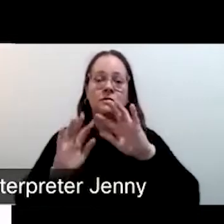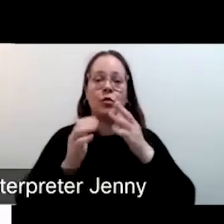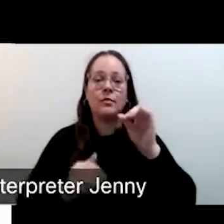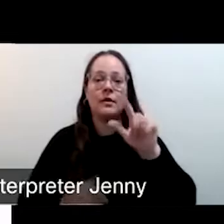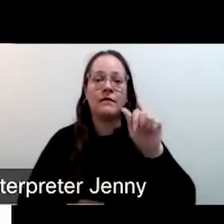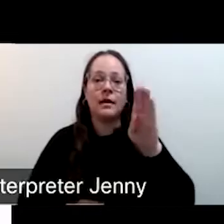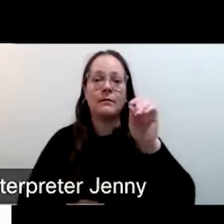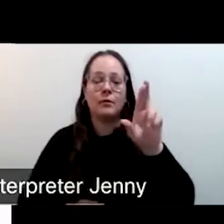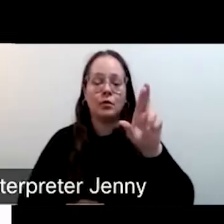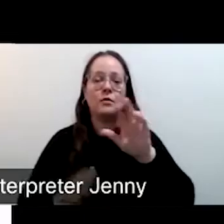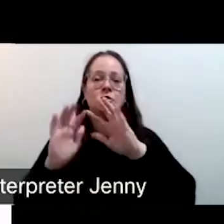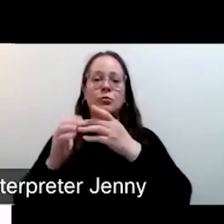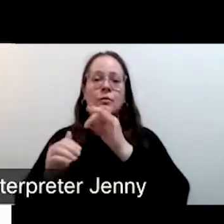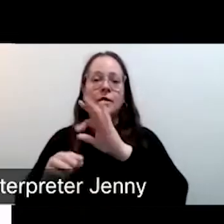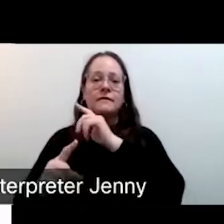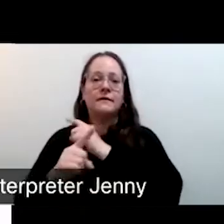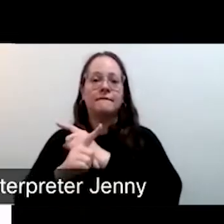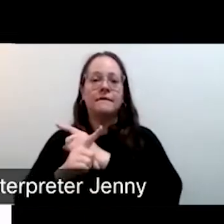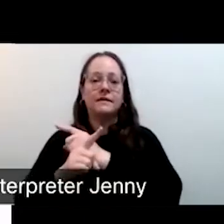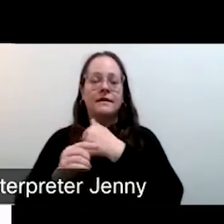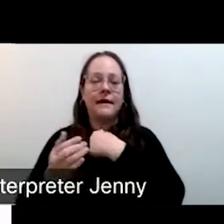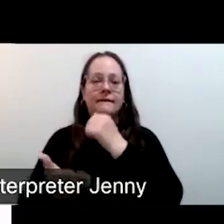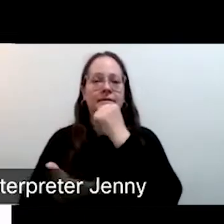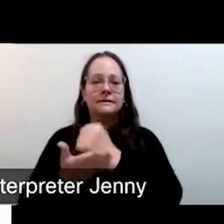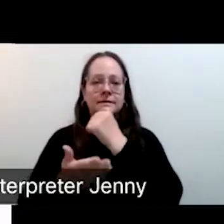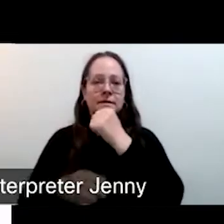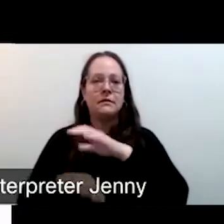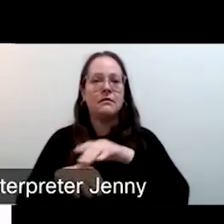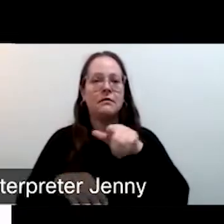Employment Policy and WRP logos are also featured.